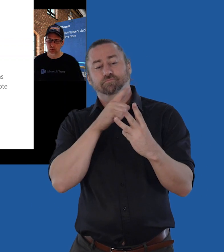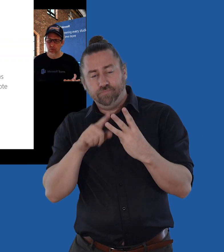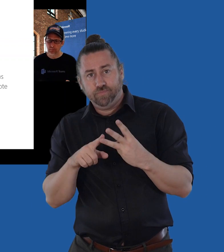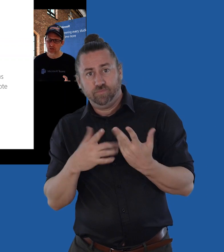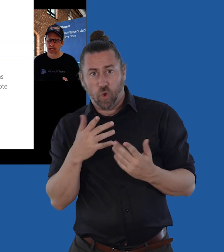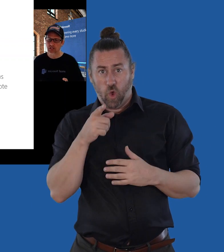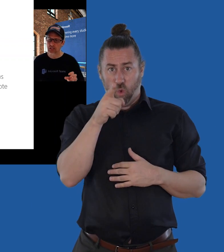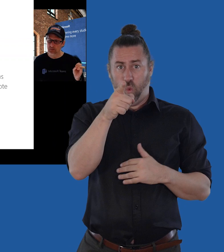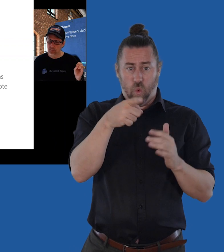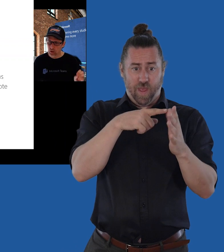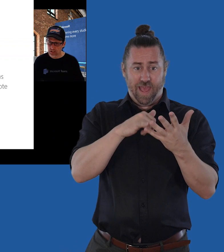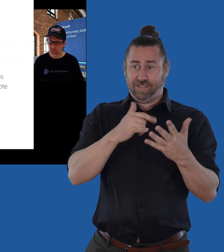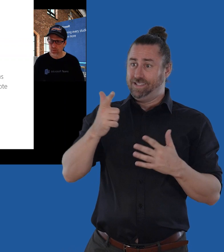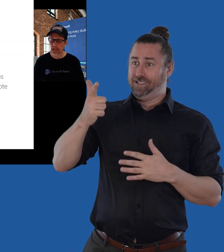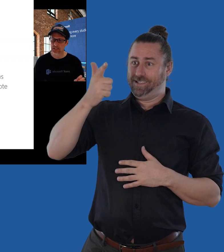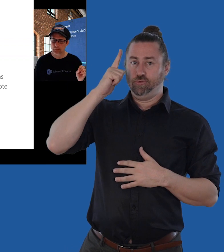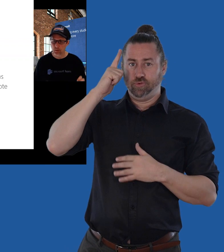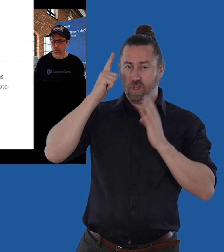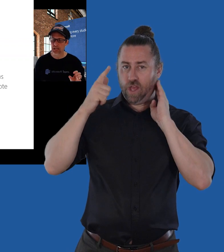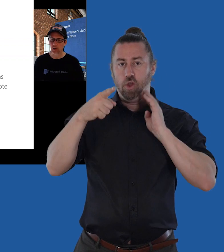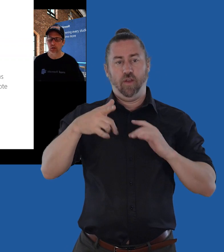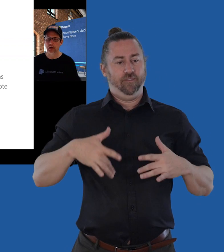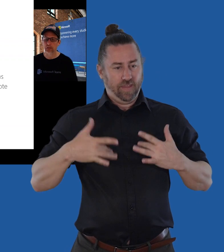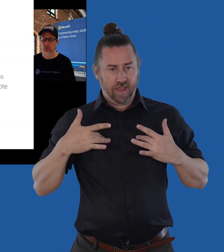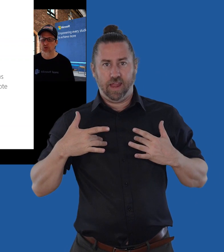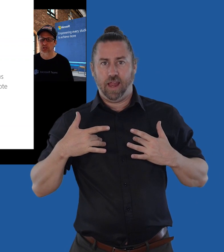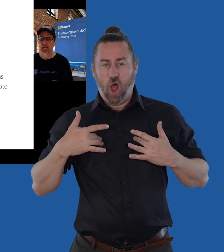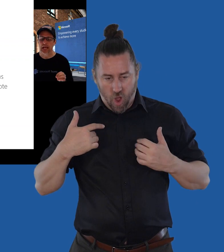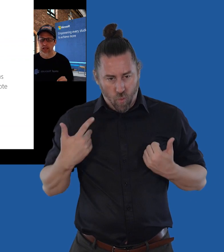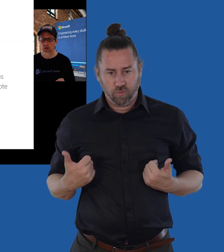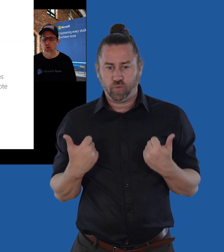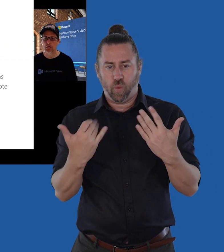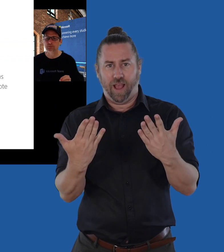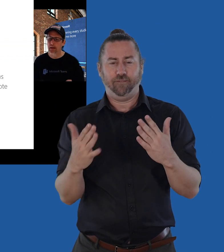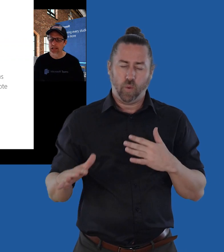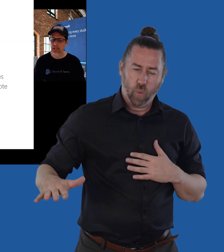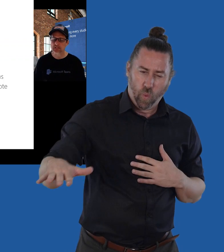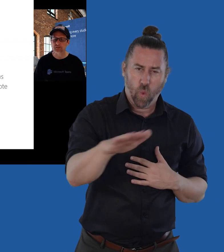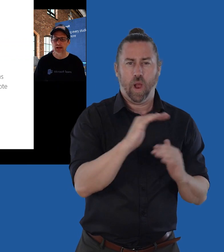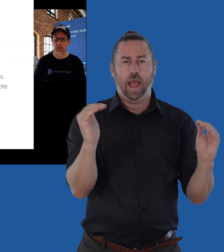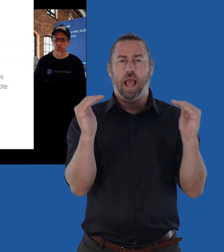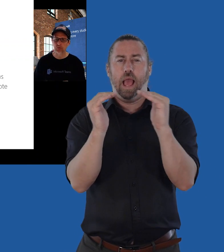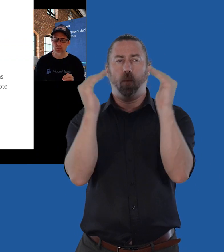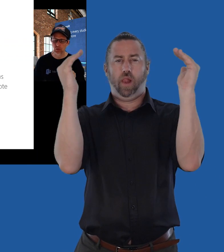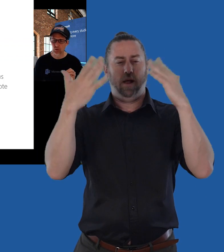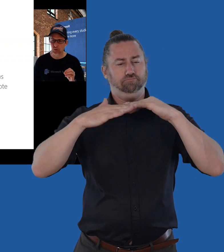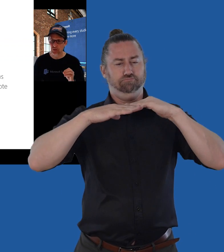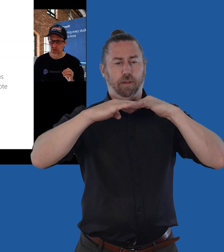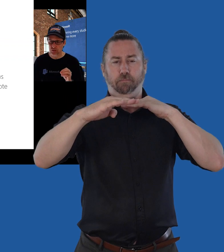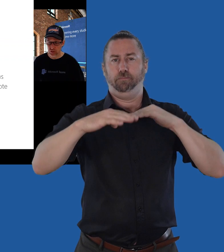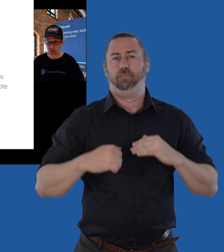build a reputation as a positive place that promotes equity, and inclusion. In other words, by making this available to your students,